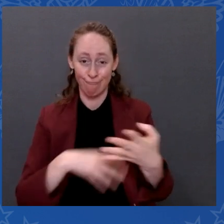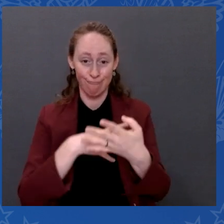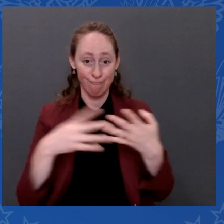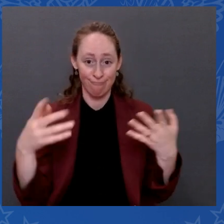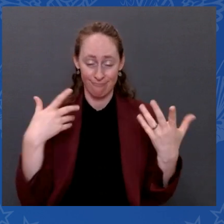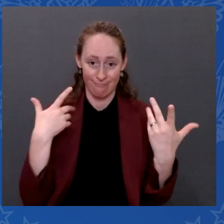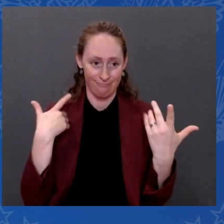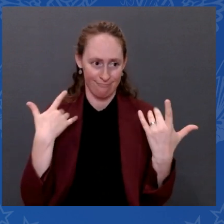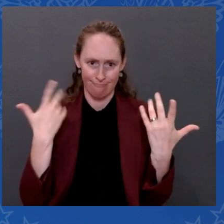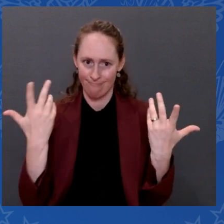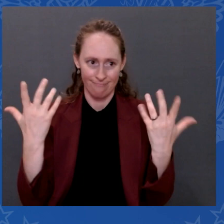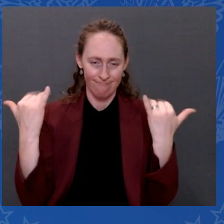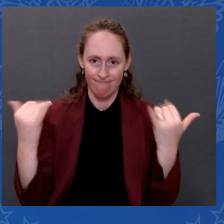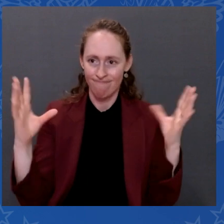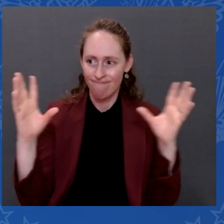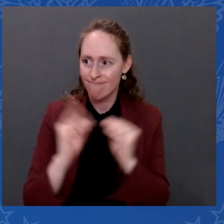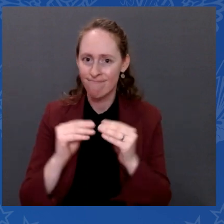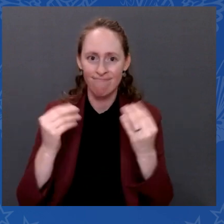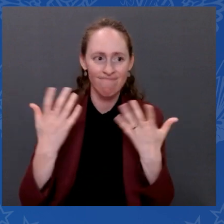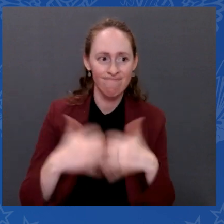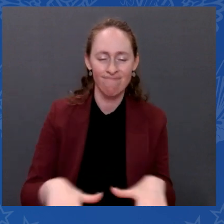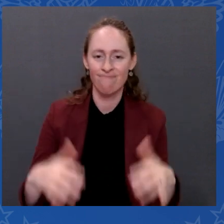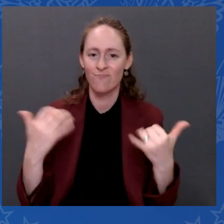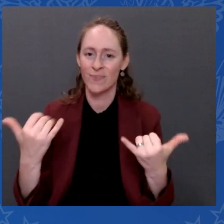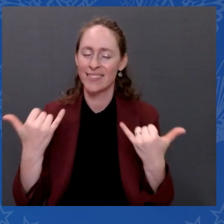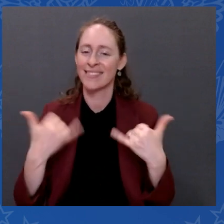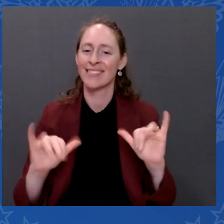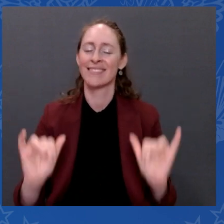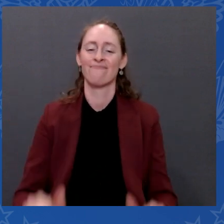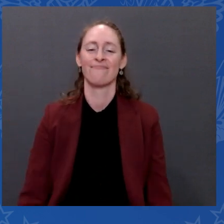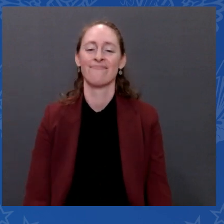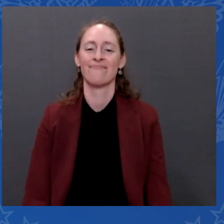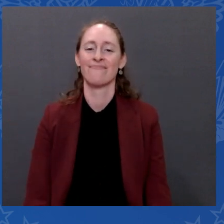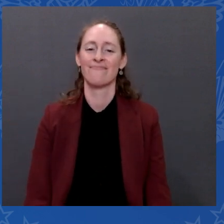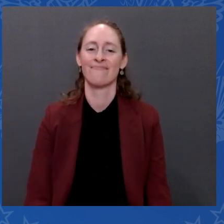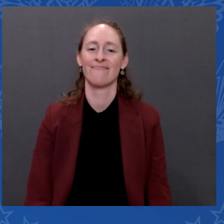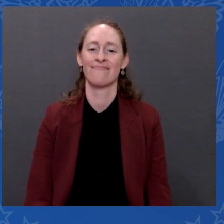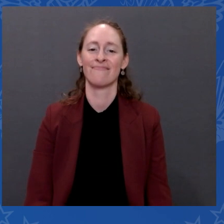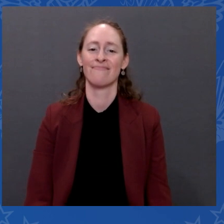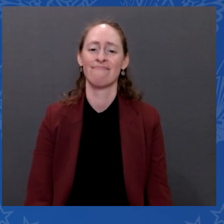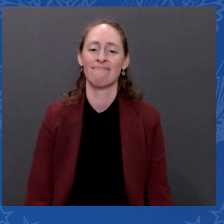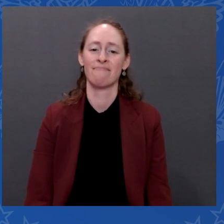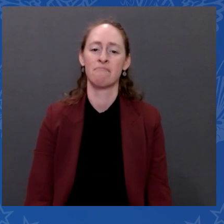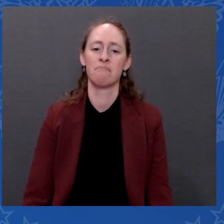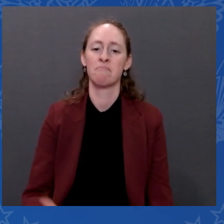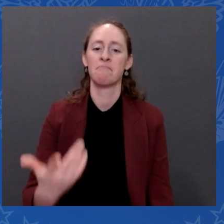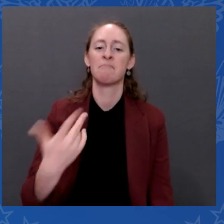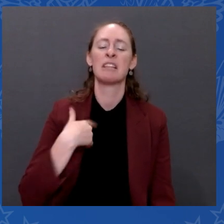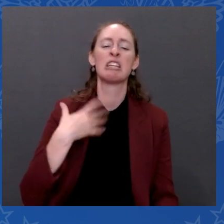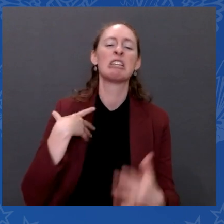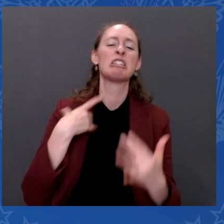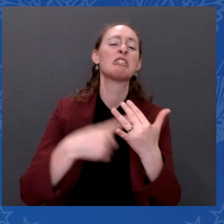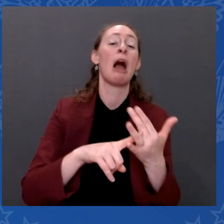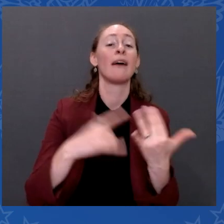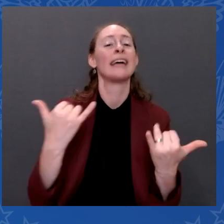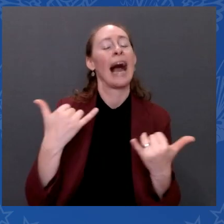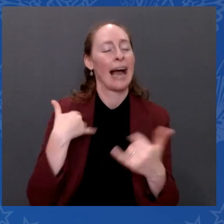and I didn't start today until 9:30, but -- and I'll finish today probably by --